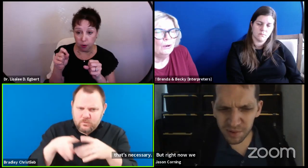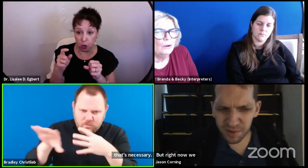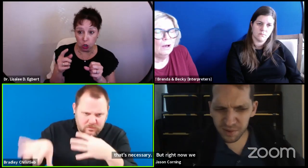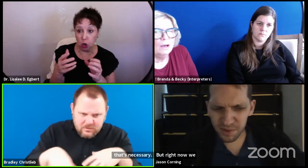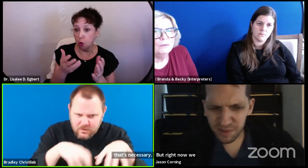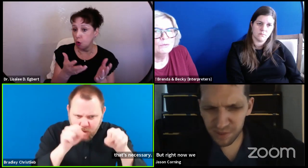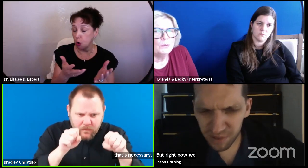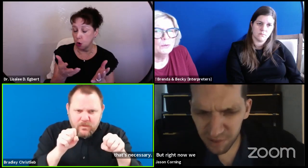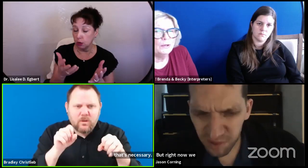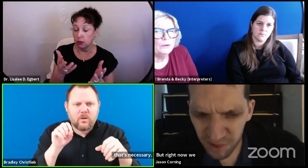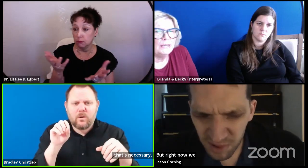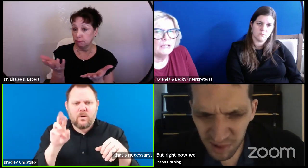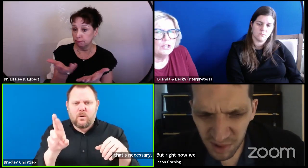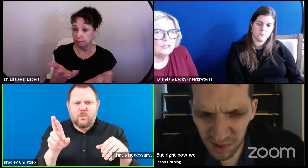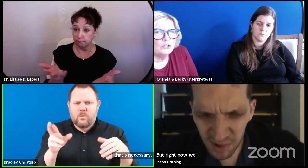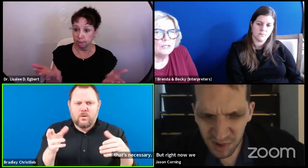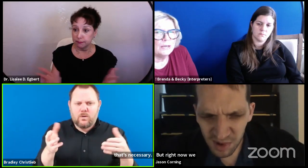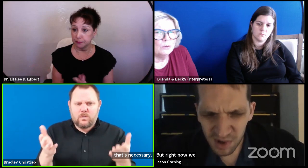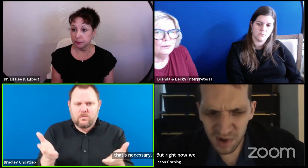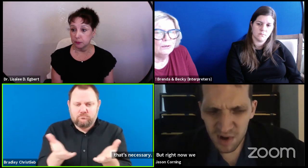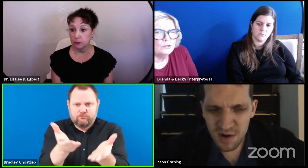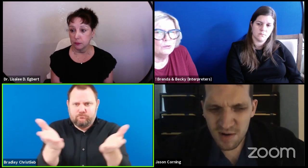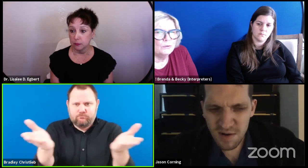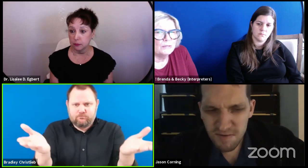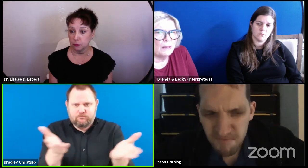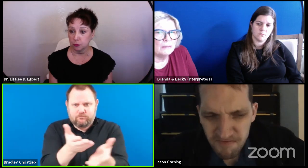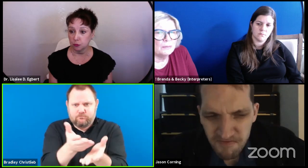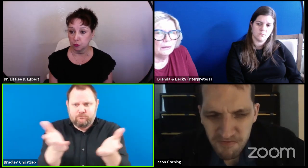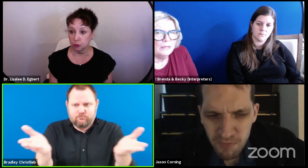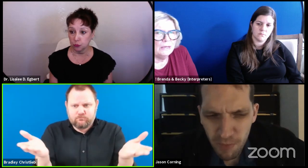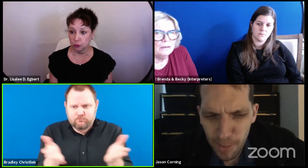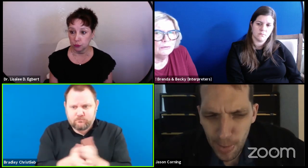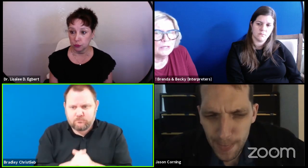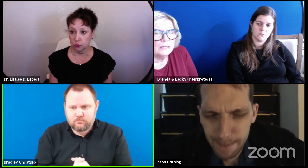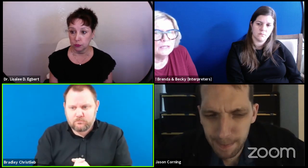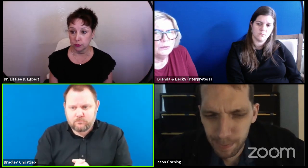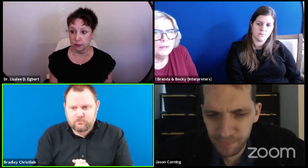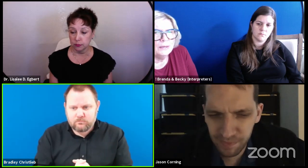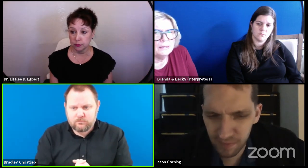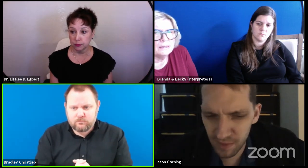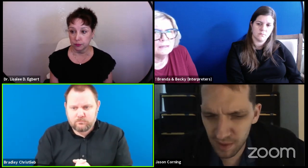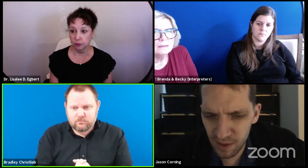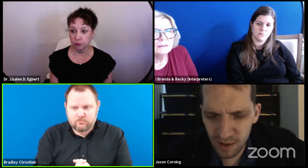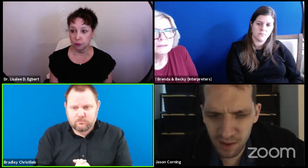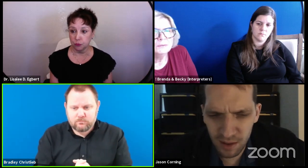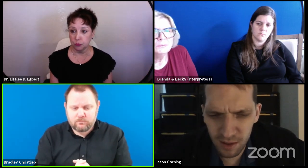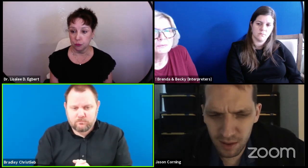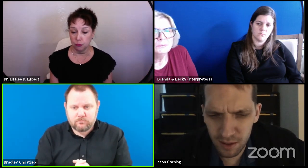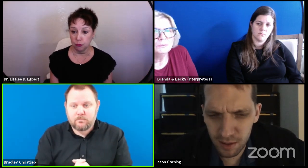Do we want ODHH to assume the responsibility for continuing this?